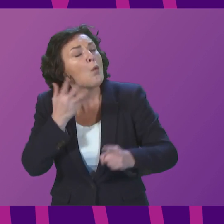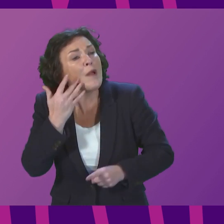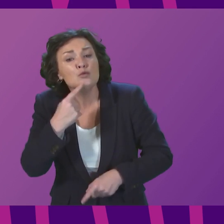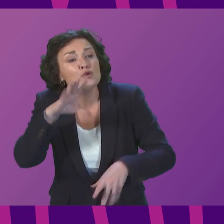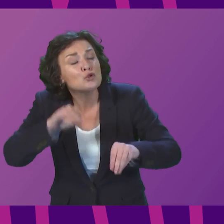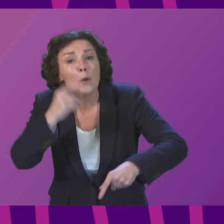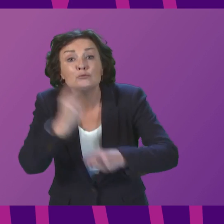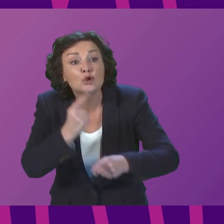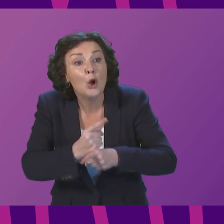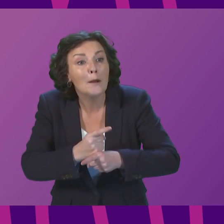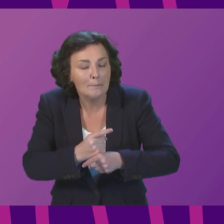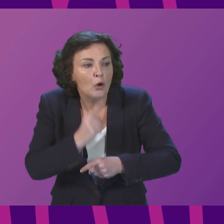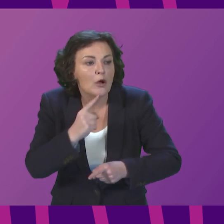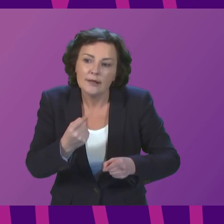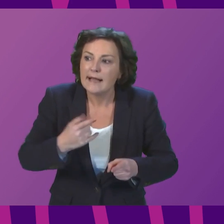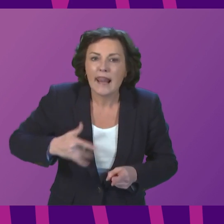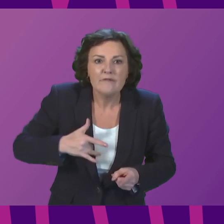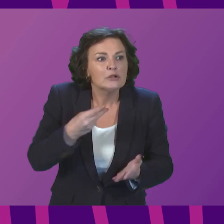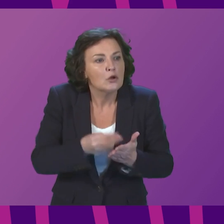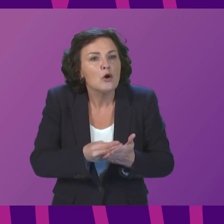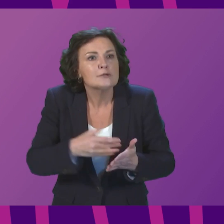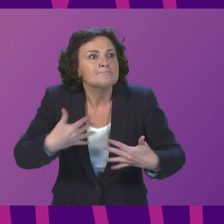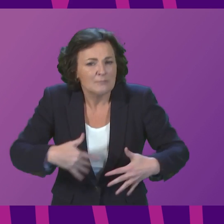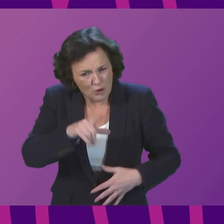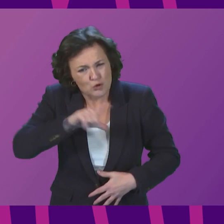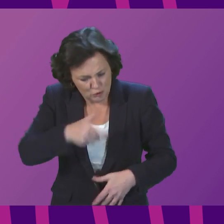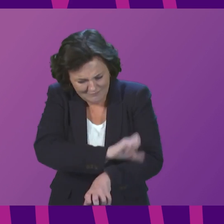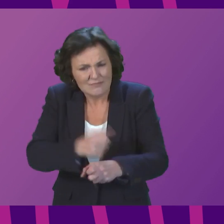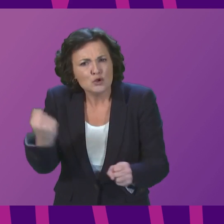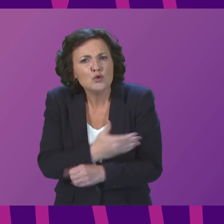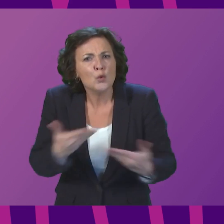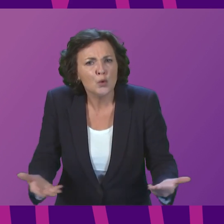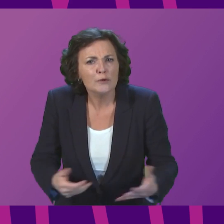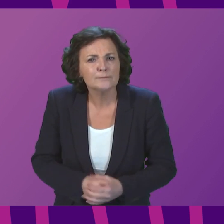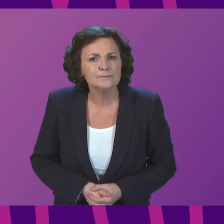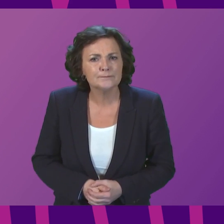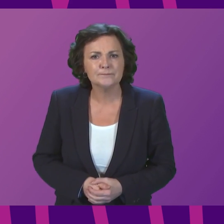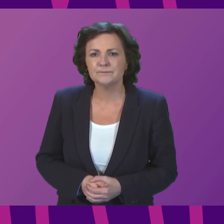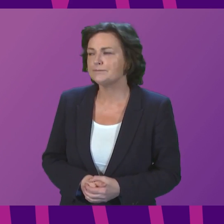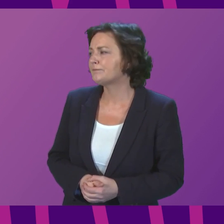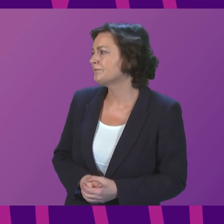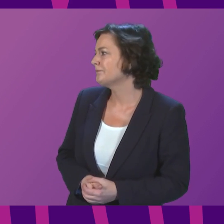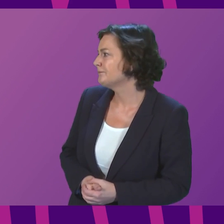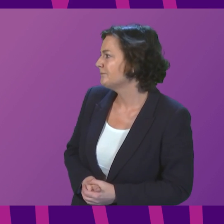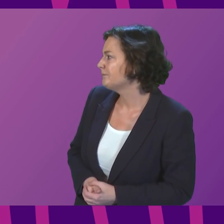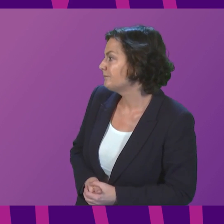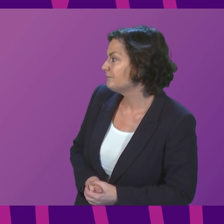something about it? I know that his script was written before I gave my answers, but Anas Sarwar could still